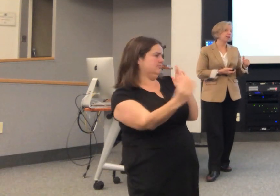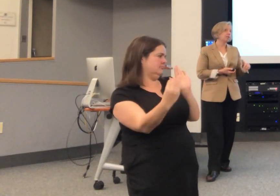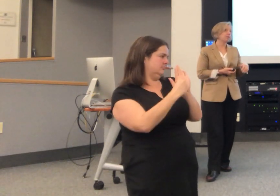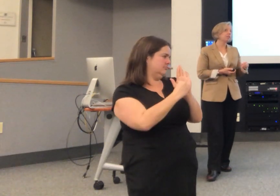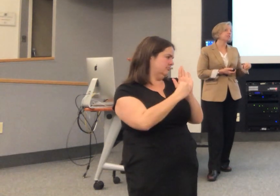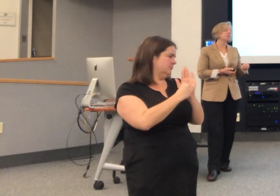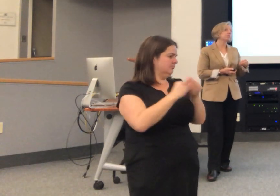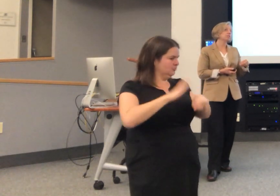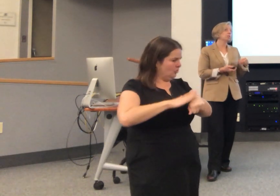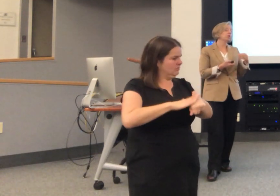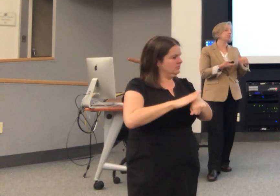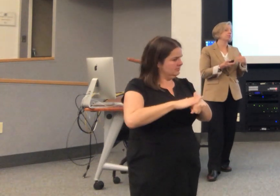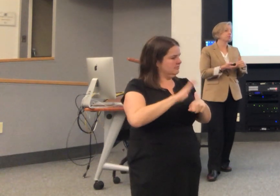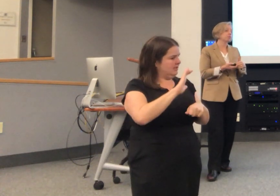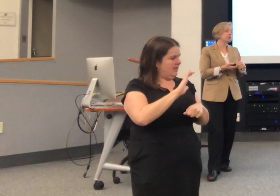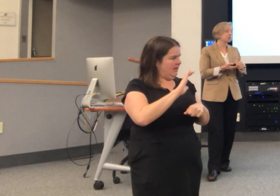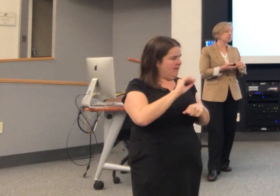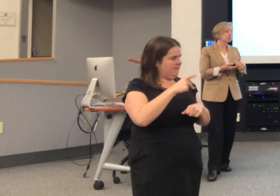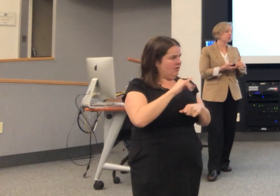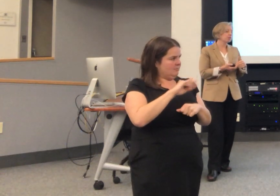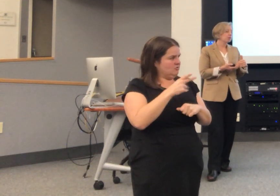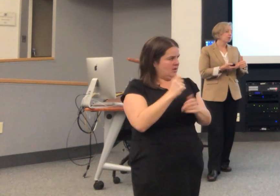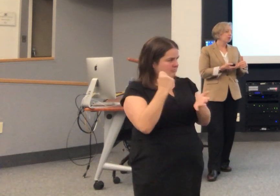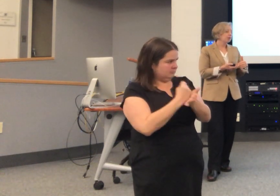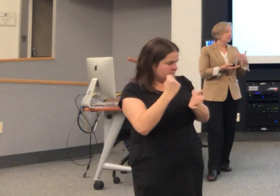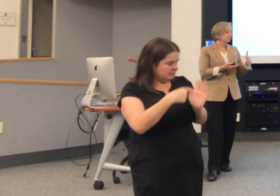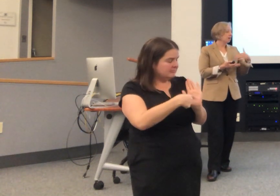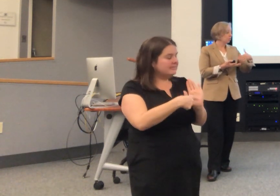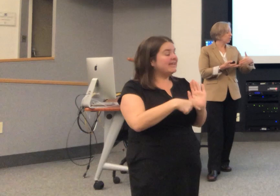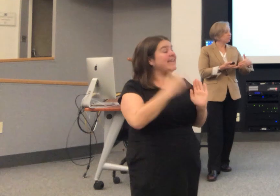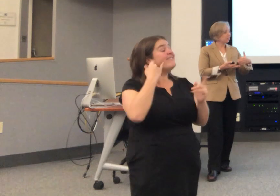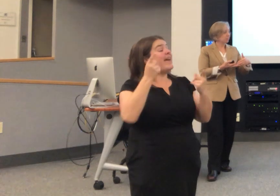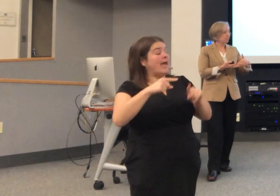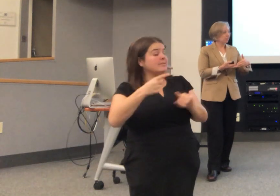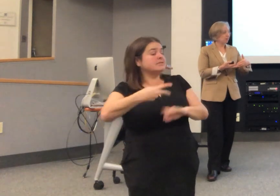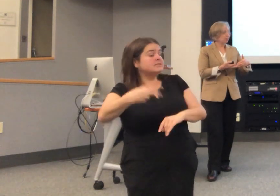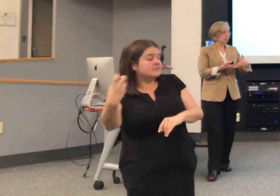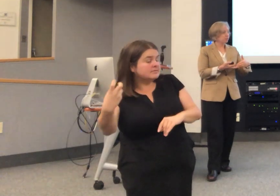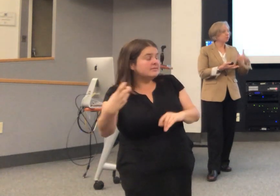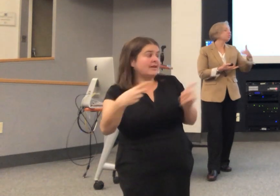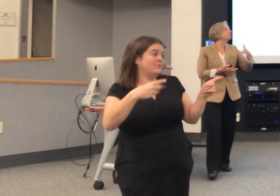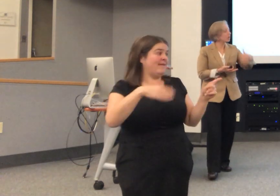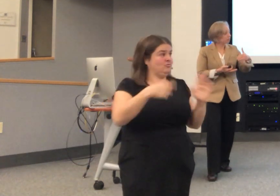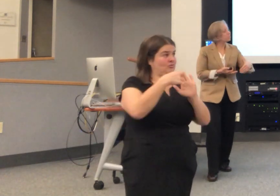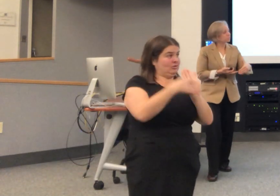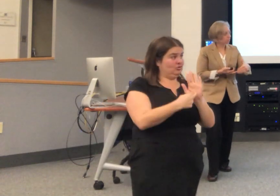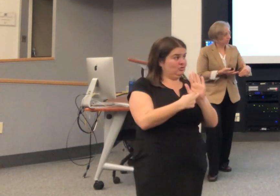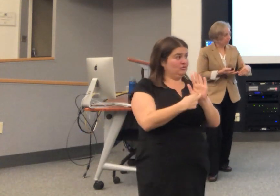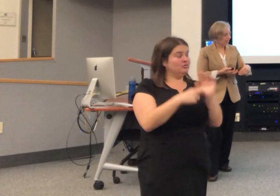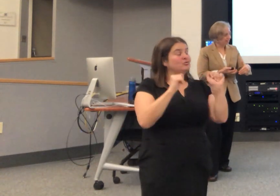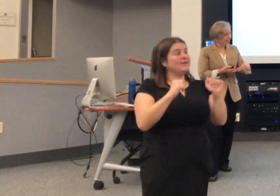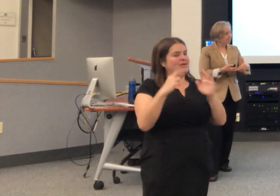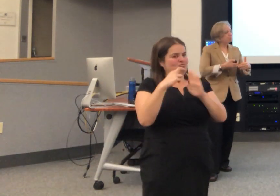And the thing is, if it's infringed and it's not registered, you can still try and register it by then,